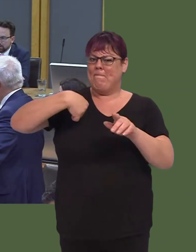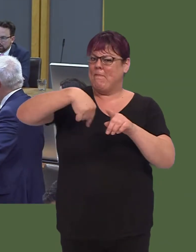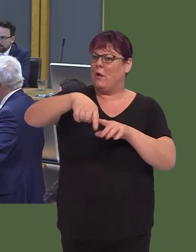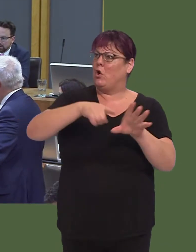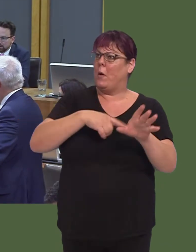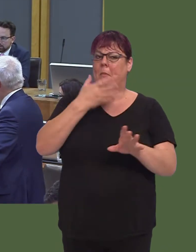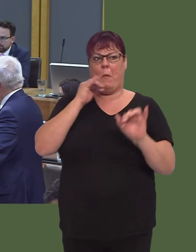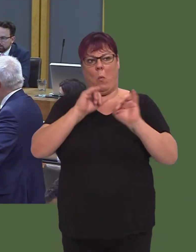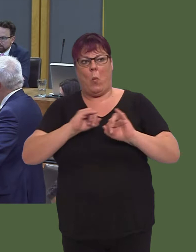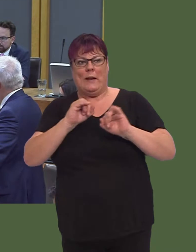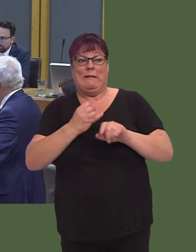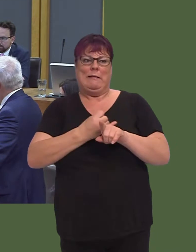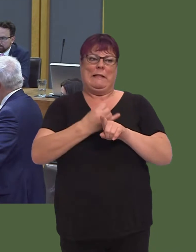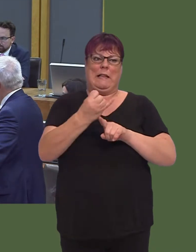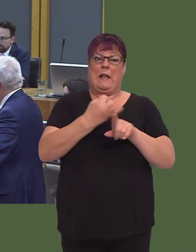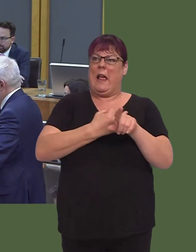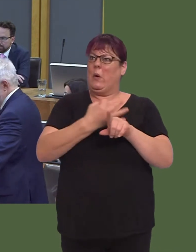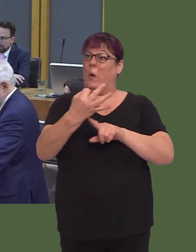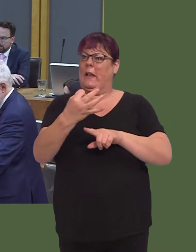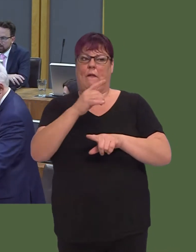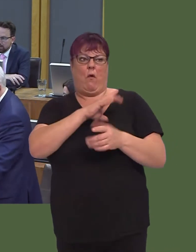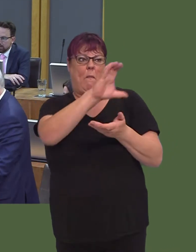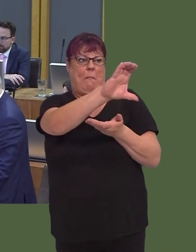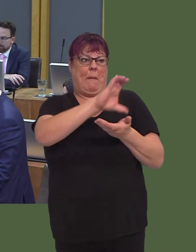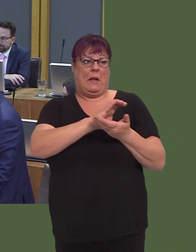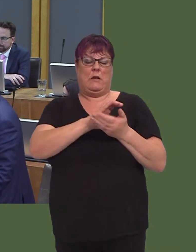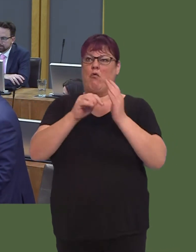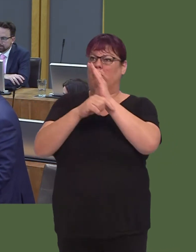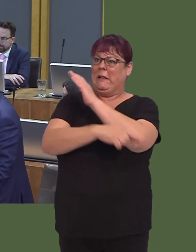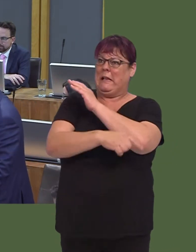In that year, we have seen people waiting six to eight weeks for payment, an increase